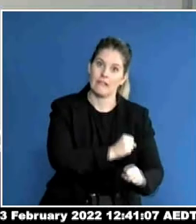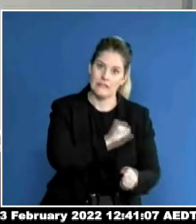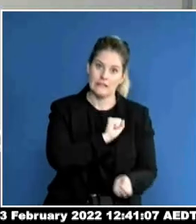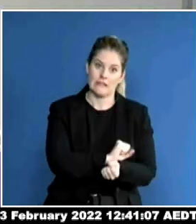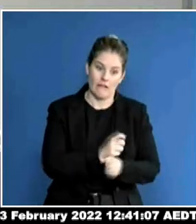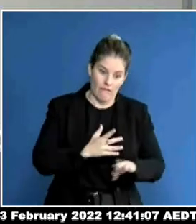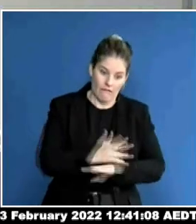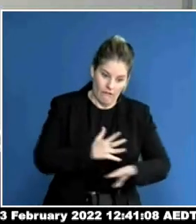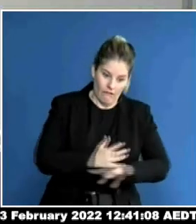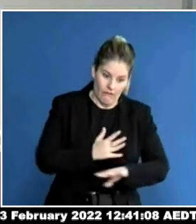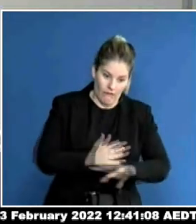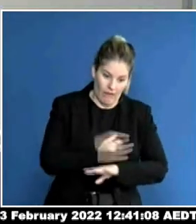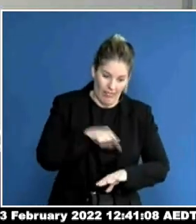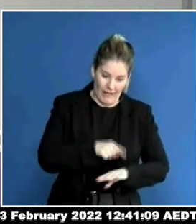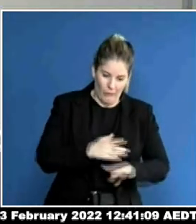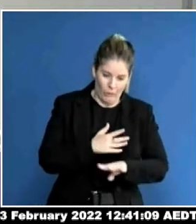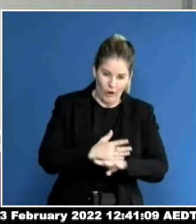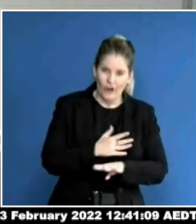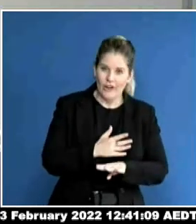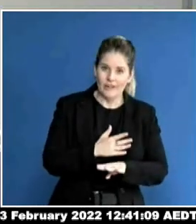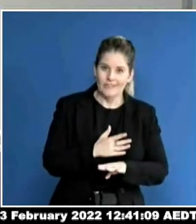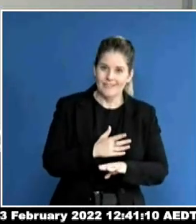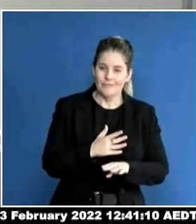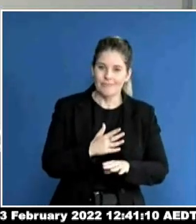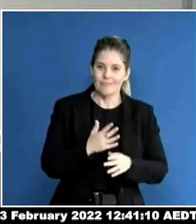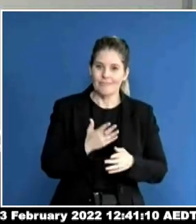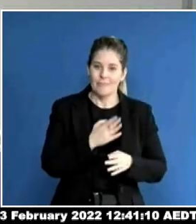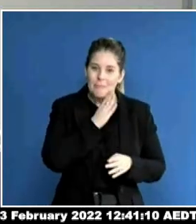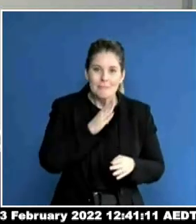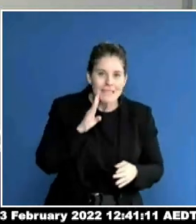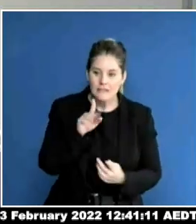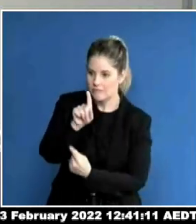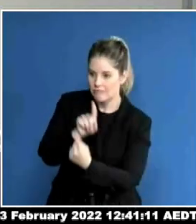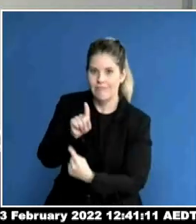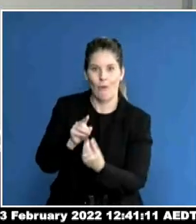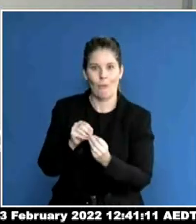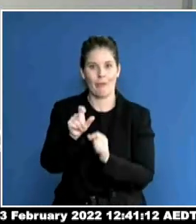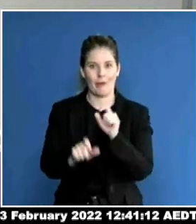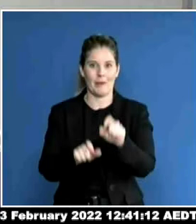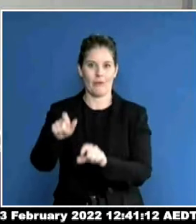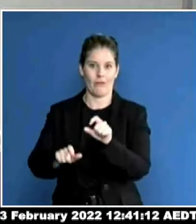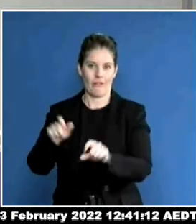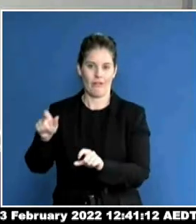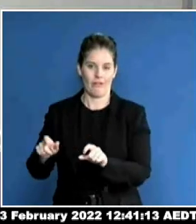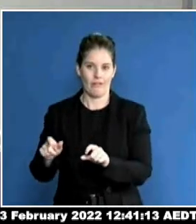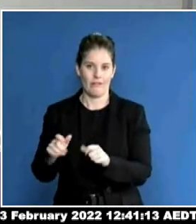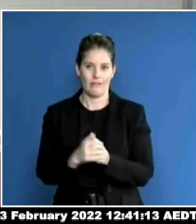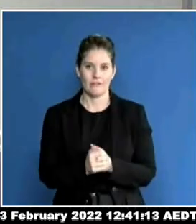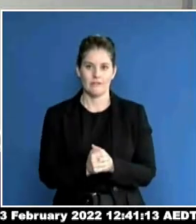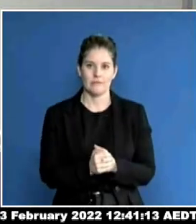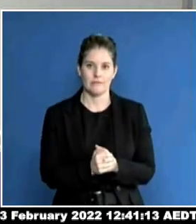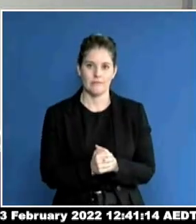the young person. And then their bosses are supporting them to spend that time. But, Mija? CHAIR: Yes, thank you.